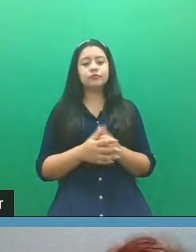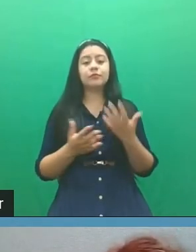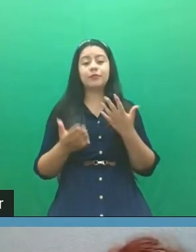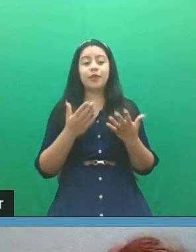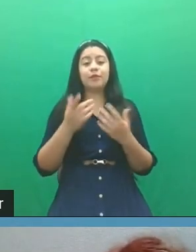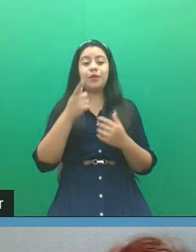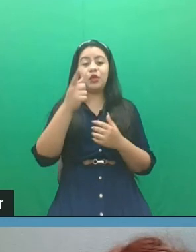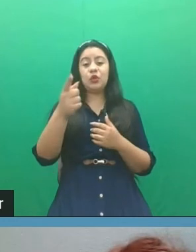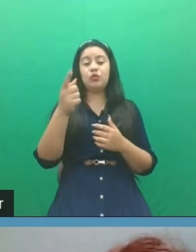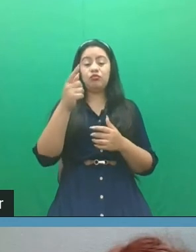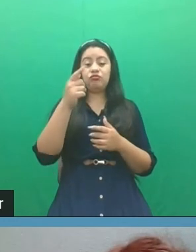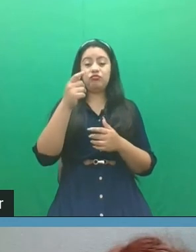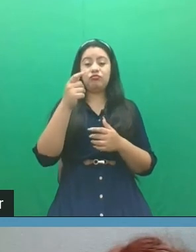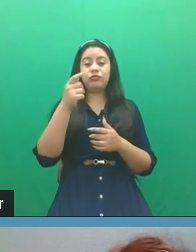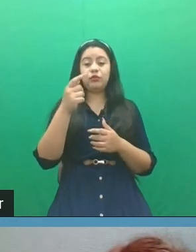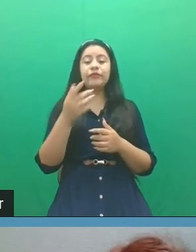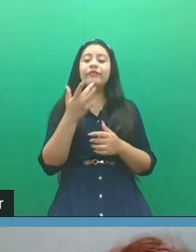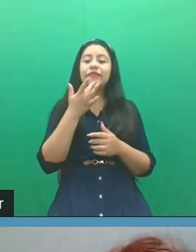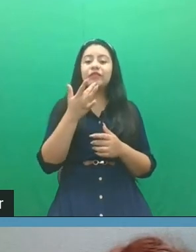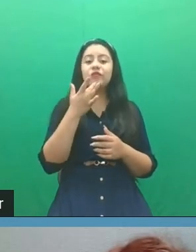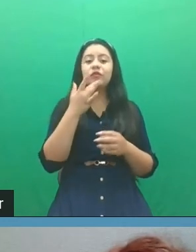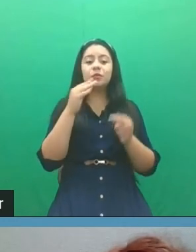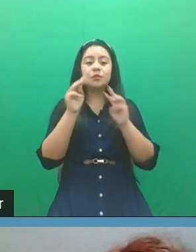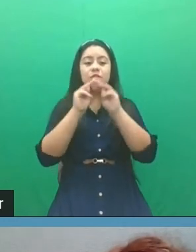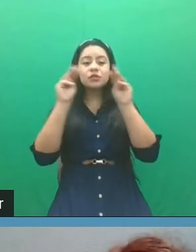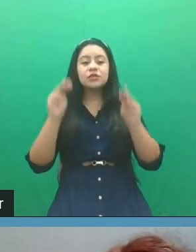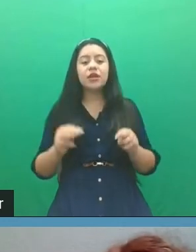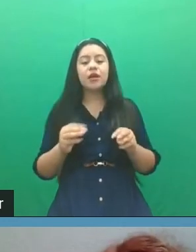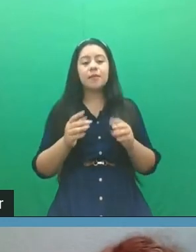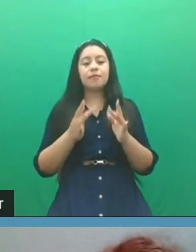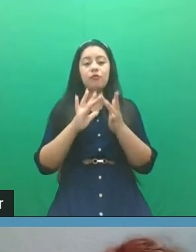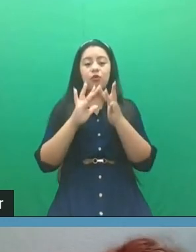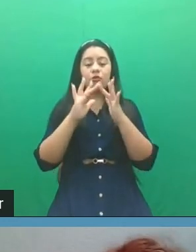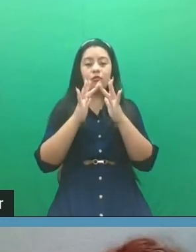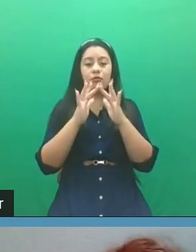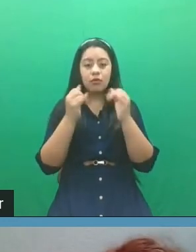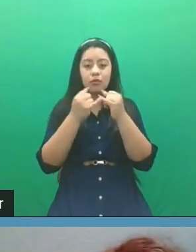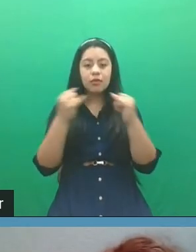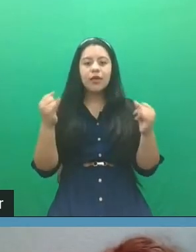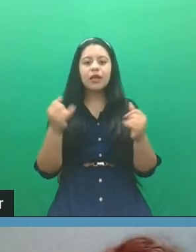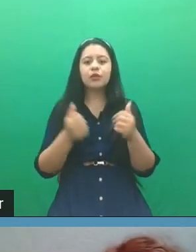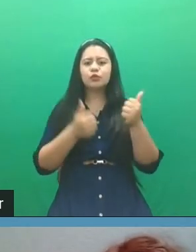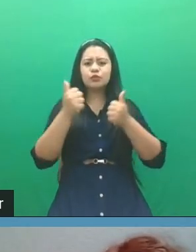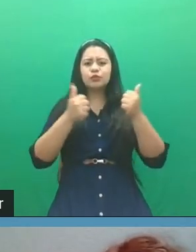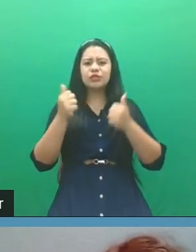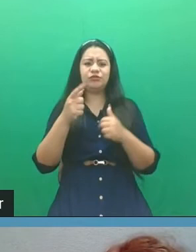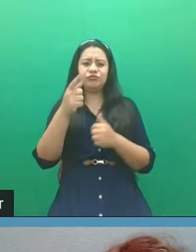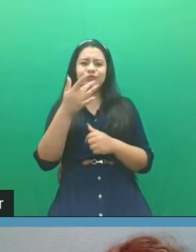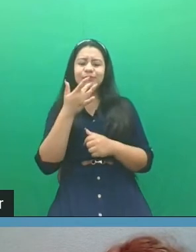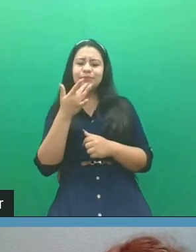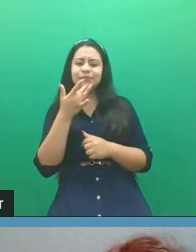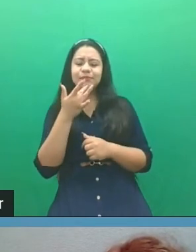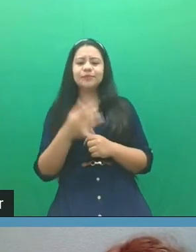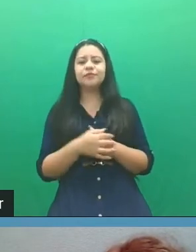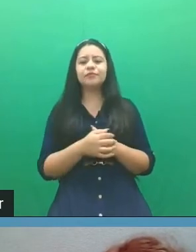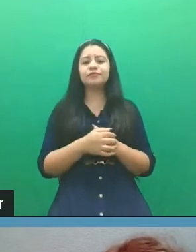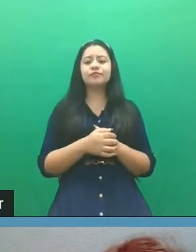your favorite museums with online collections or online exhibitions that exemplify accessibility?